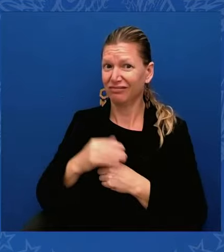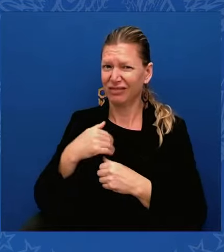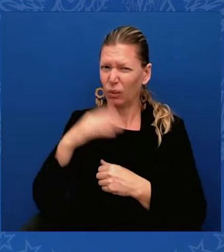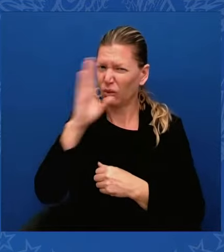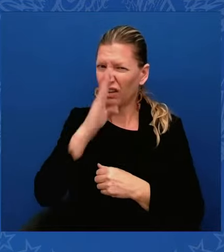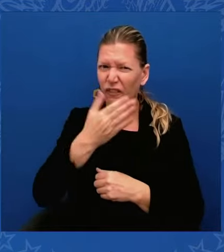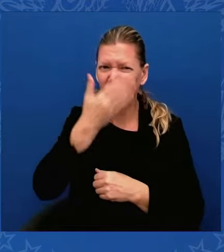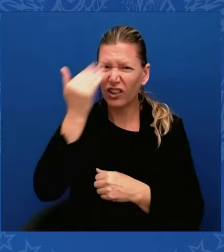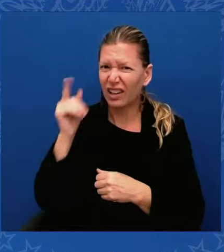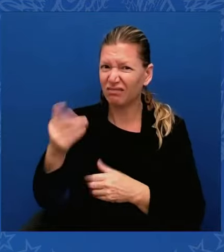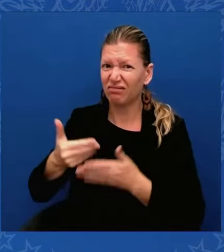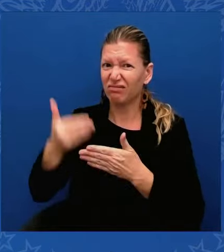I wonder if he did it.